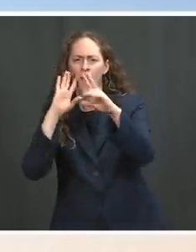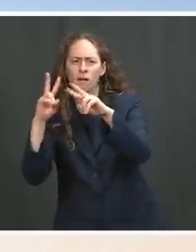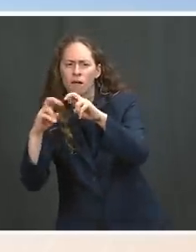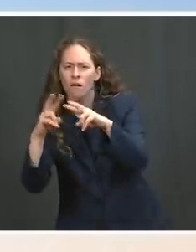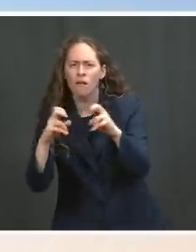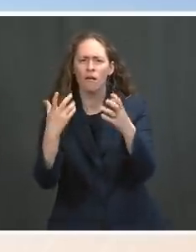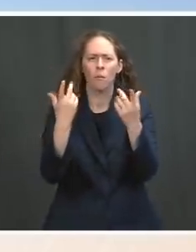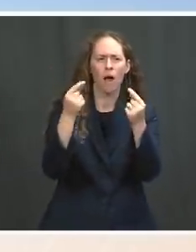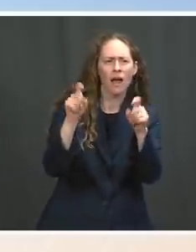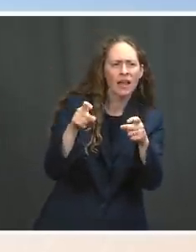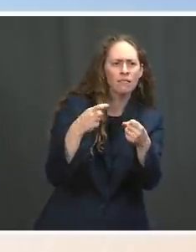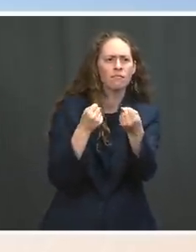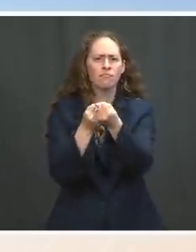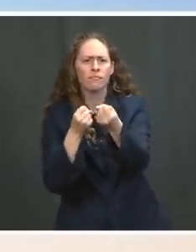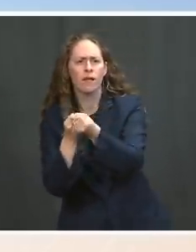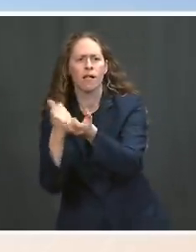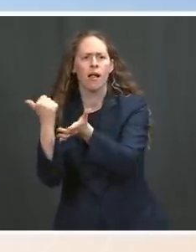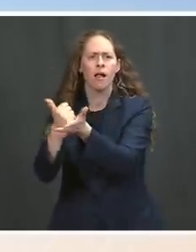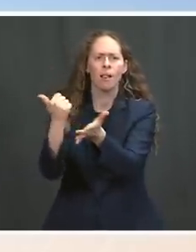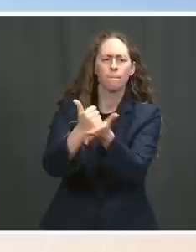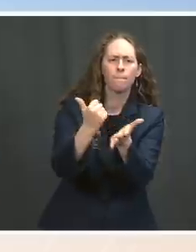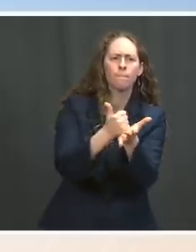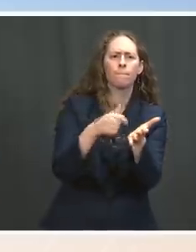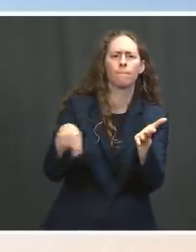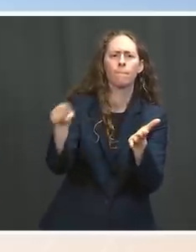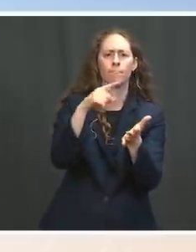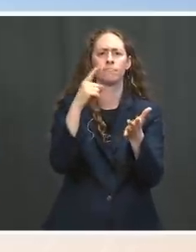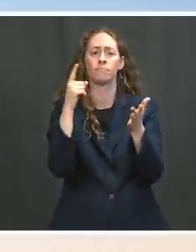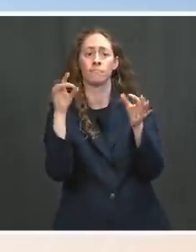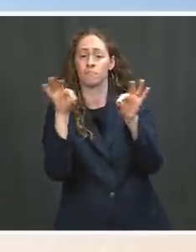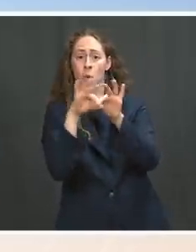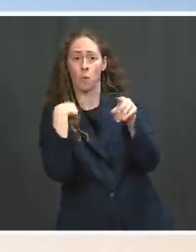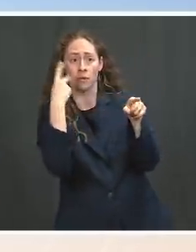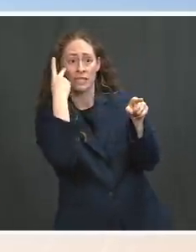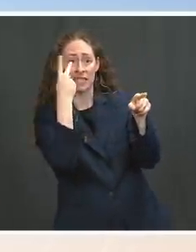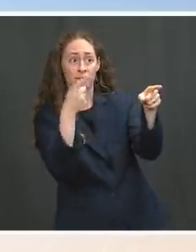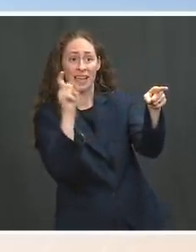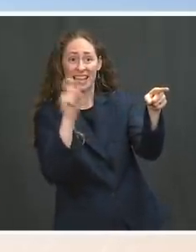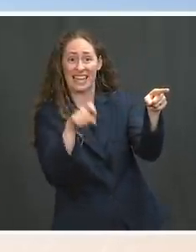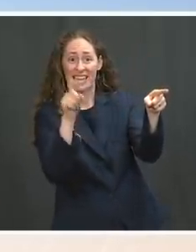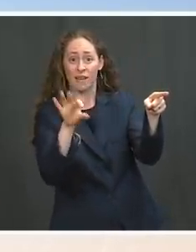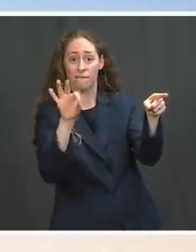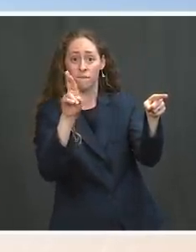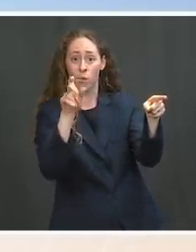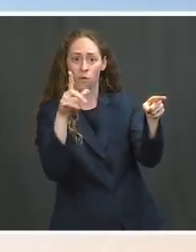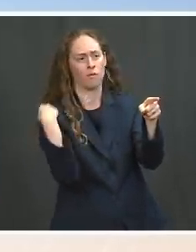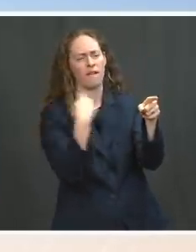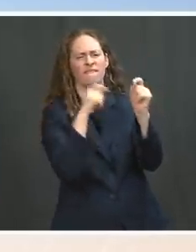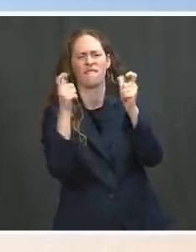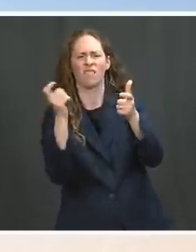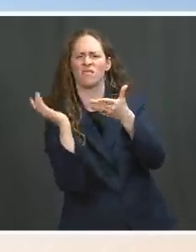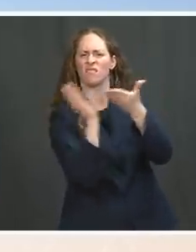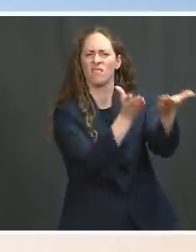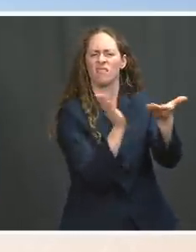and we will continue doing everything that we can to meet that goal in the coming days, and we'll continue to keep everyone apprised.